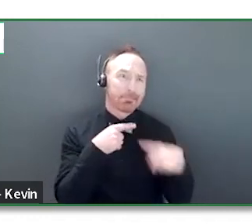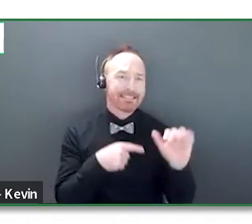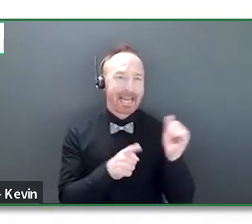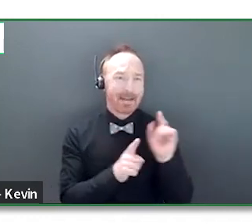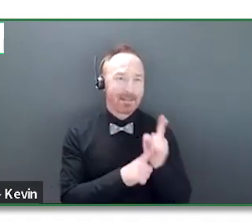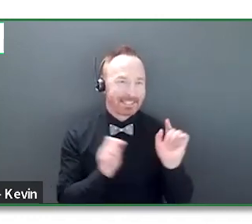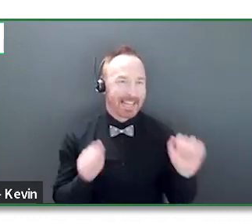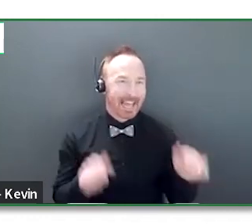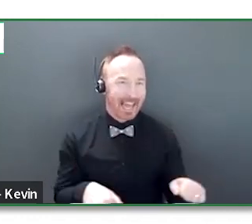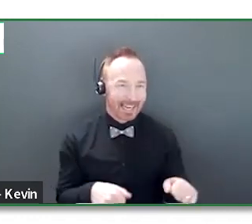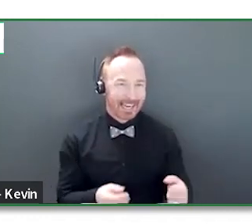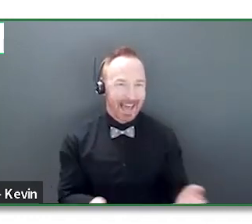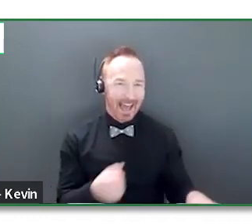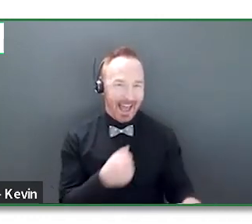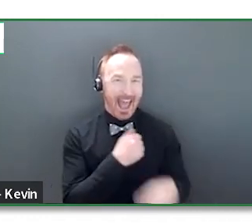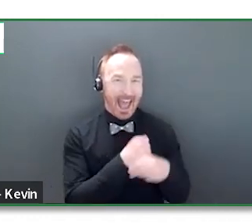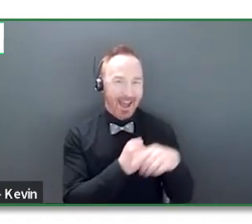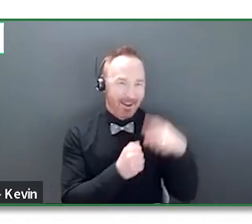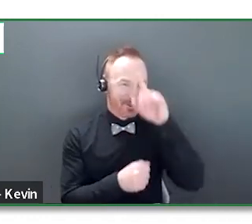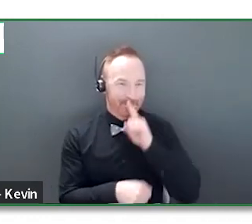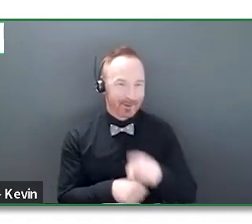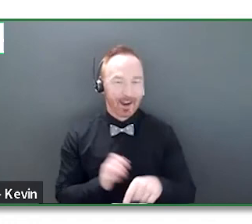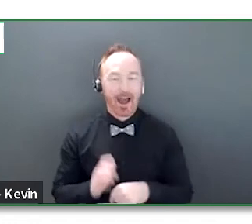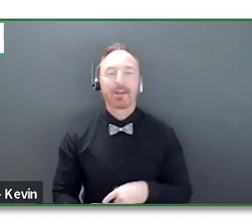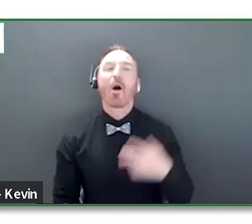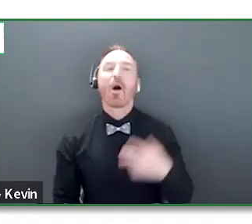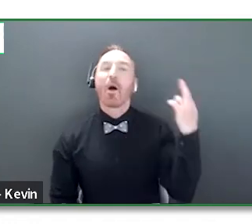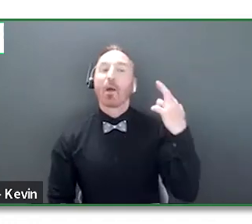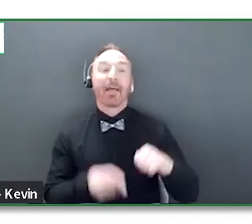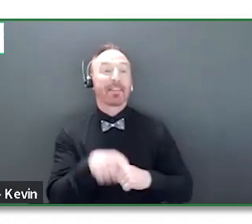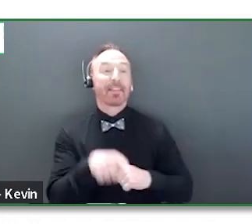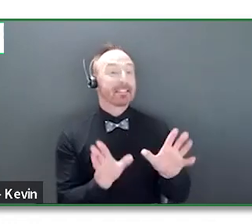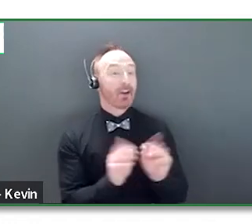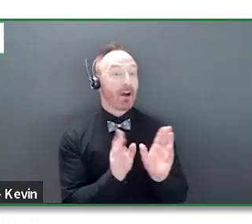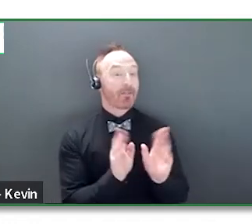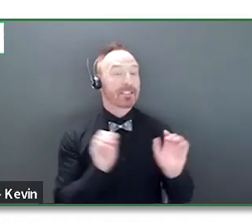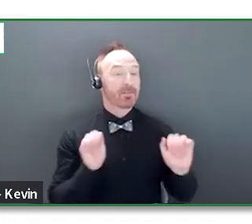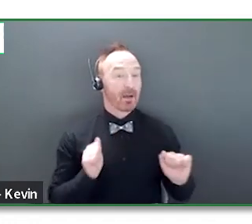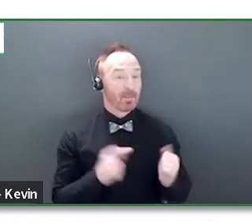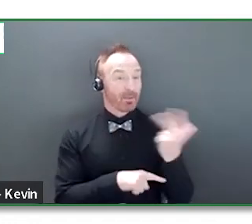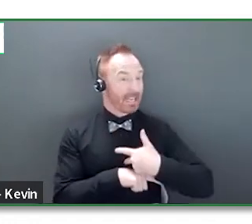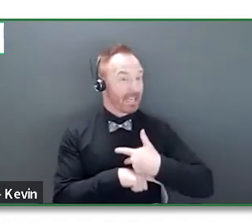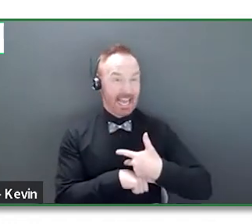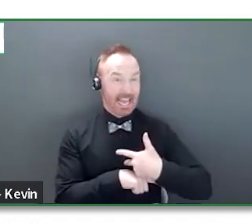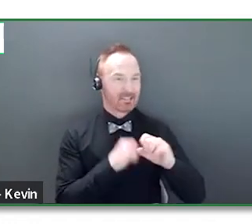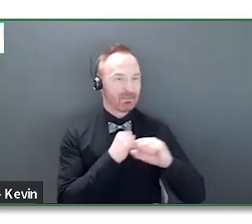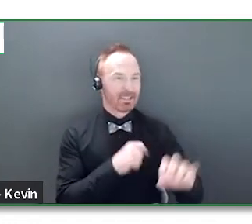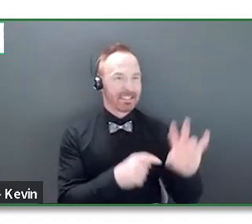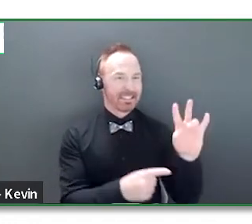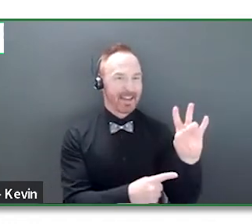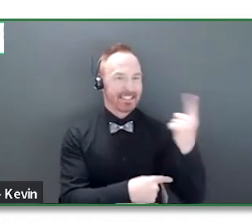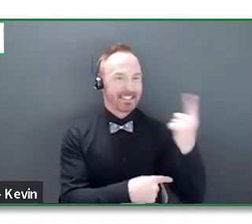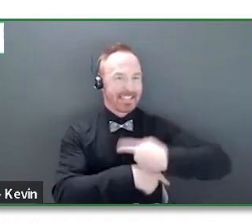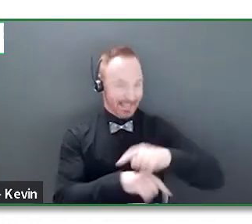I'm realizing I think we could have run this conference for seven days because there's so much to talk about but thank you so much for your time today. We